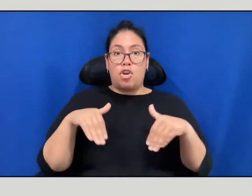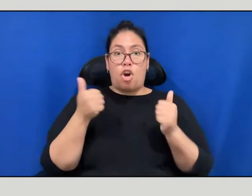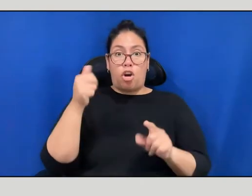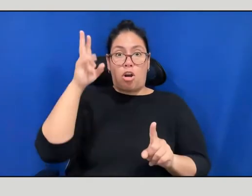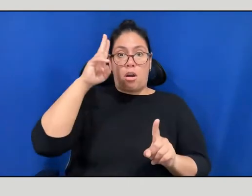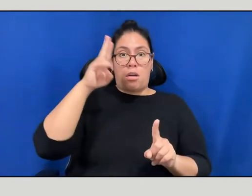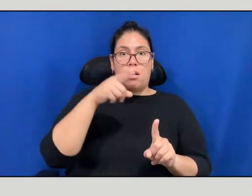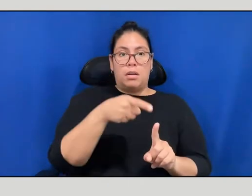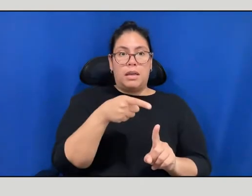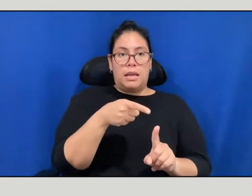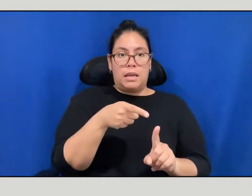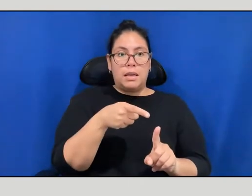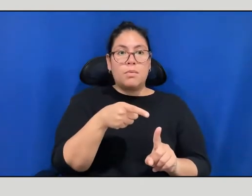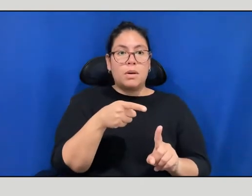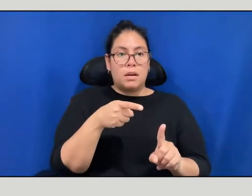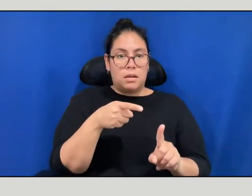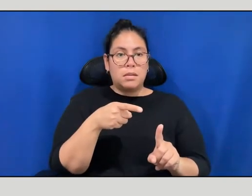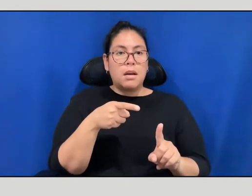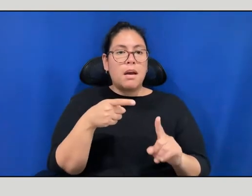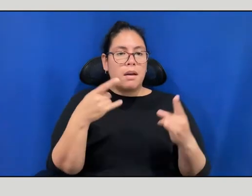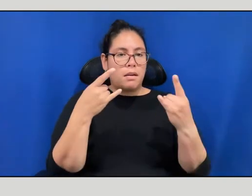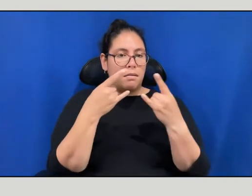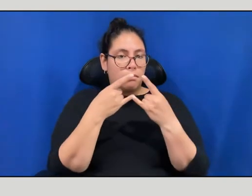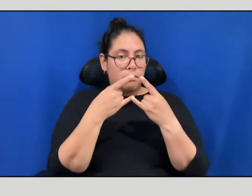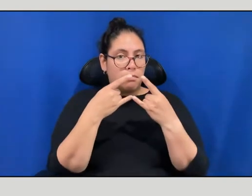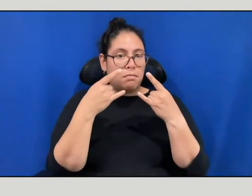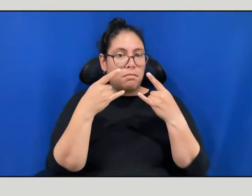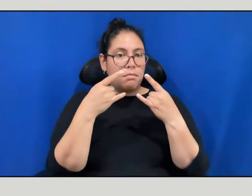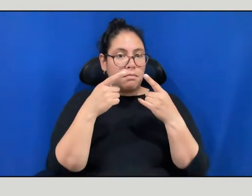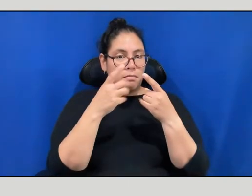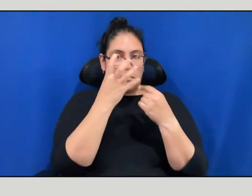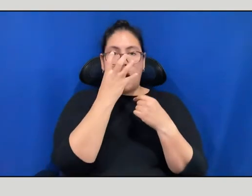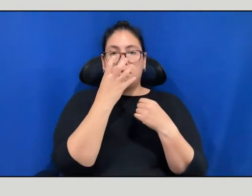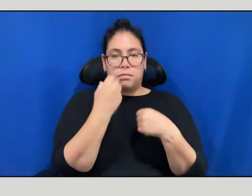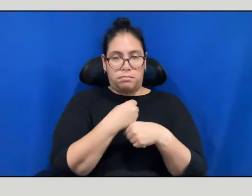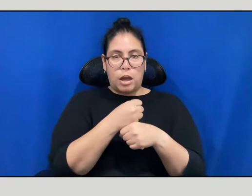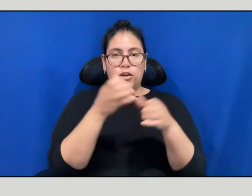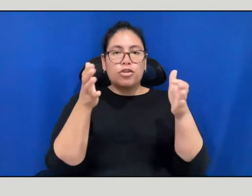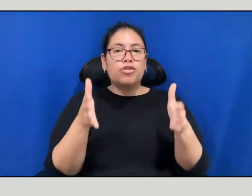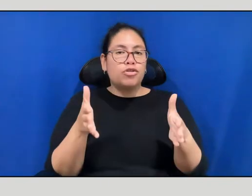So I saw all of those activities in my house, and I started painting in my house,